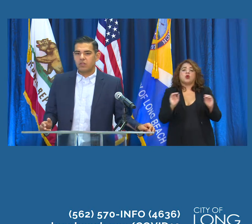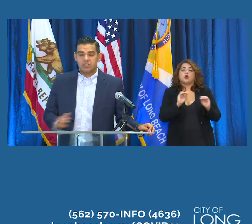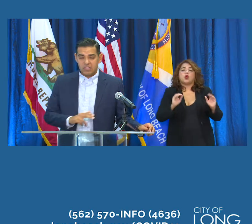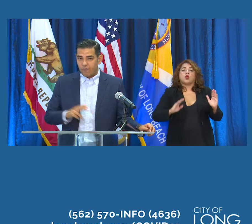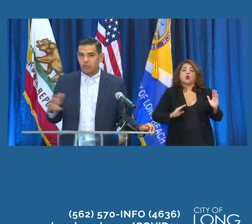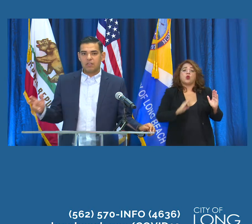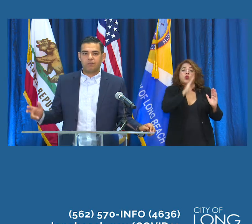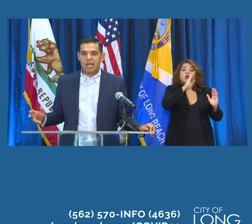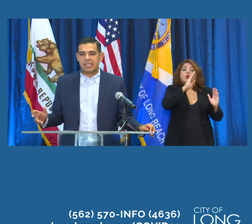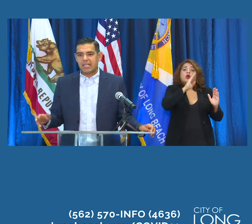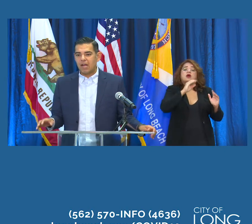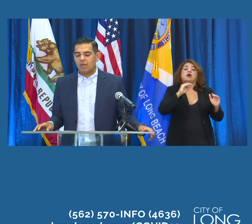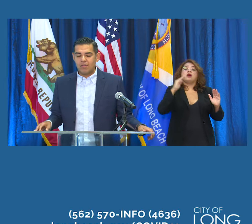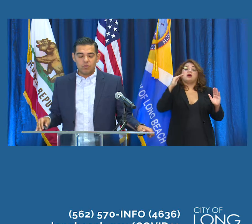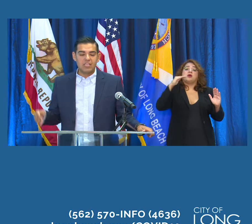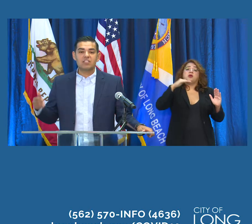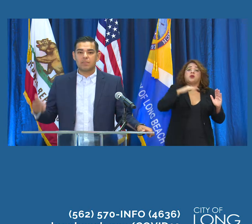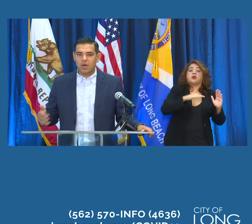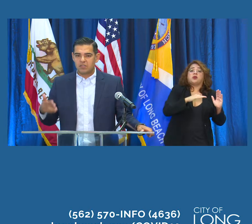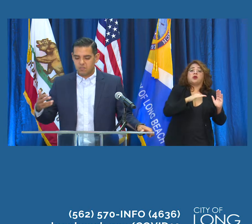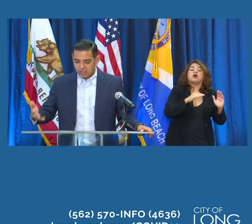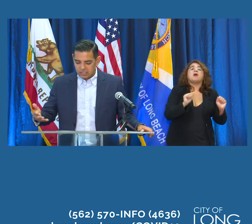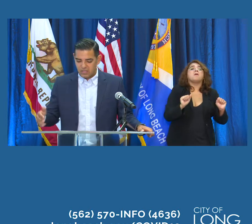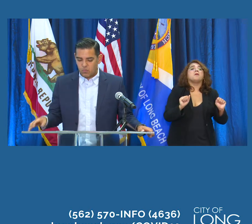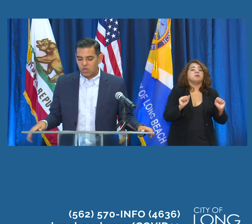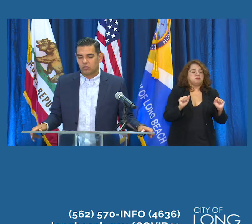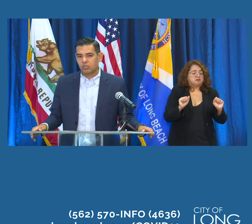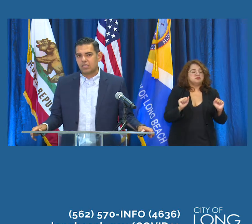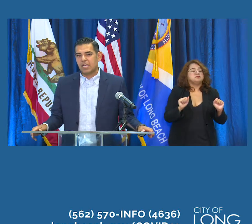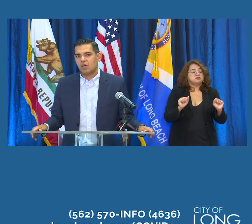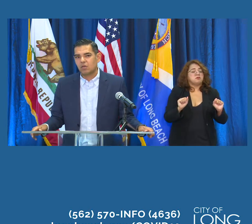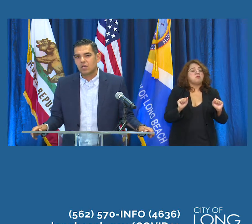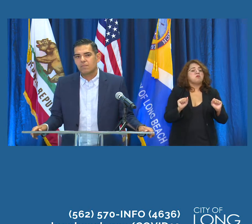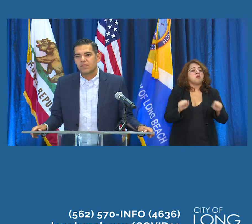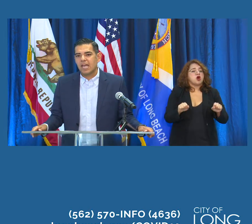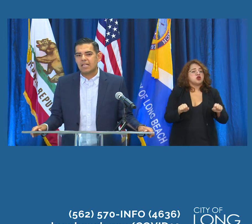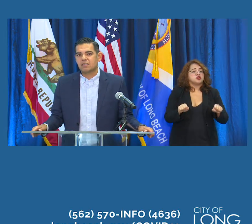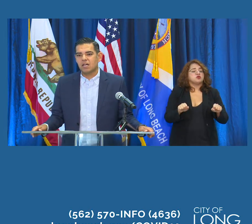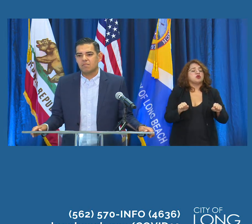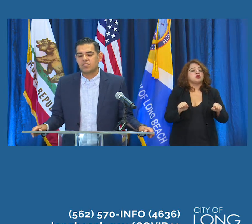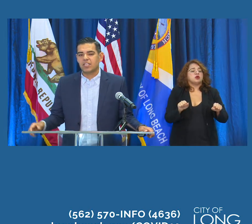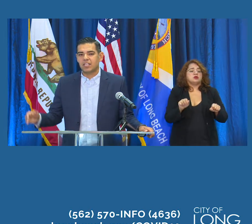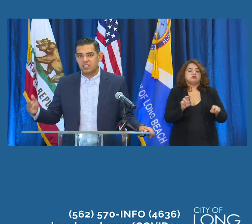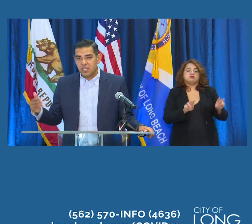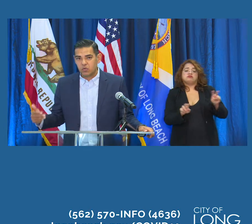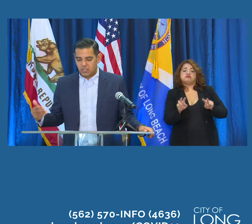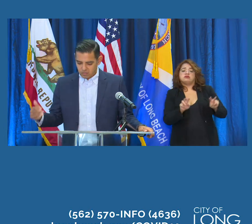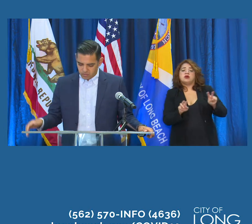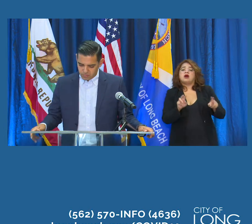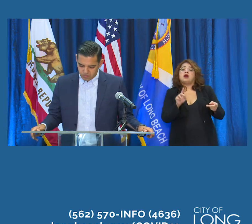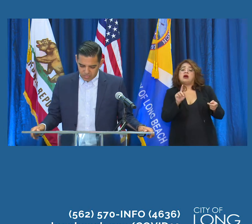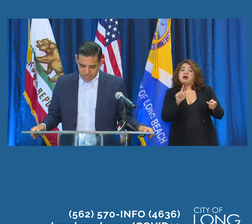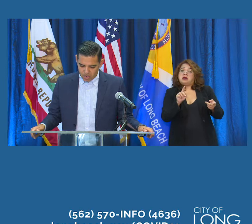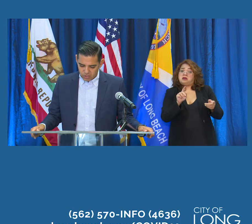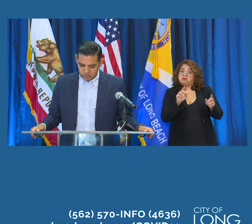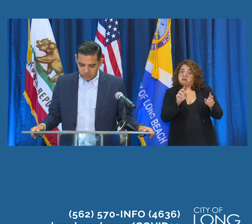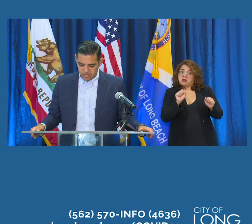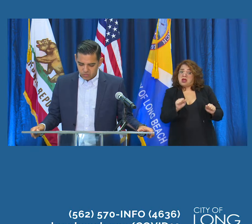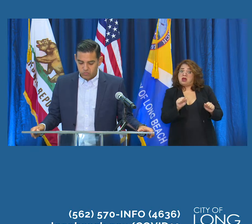There is definitely a flattening out and there is a possibility that we are looking now at seeing a decrease in hospitalizations.